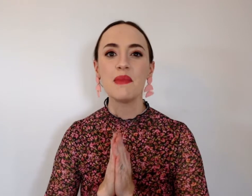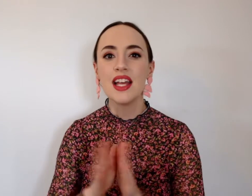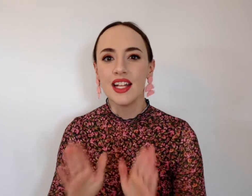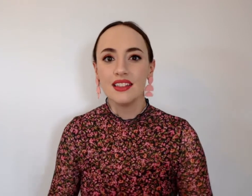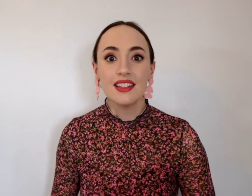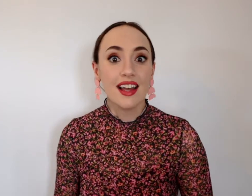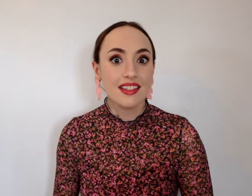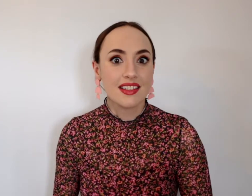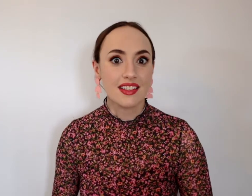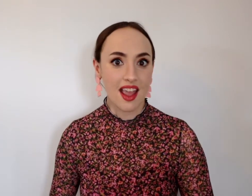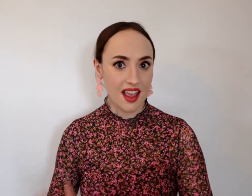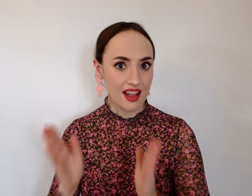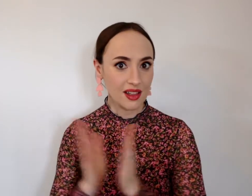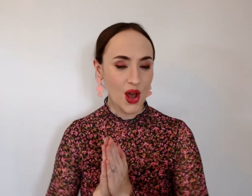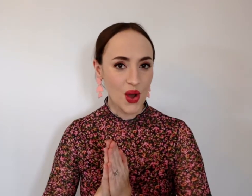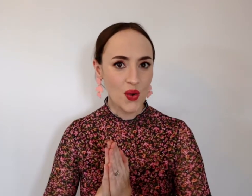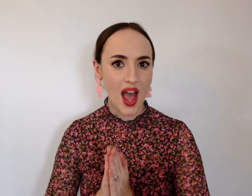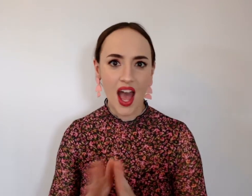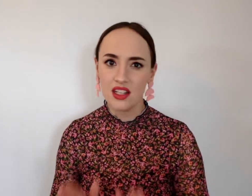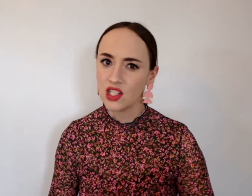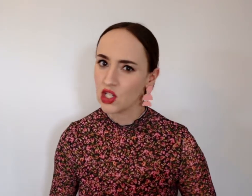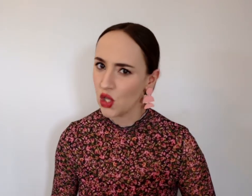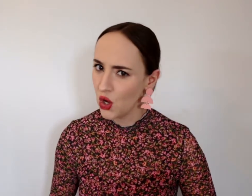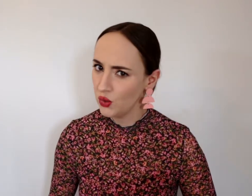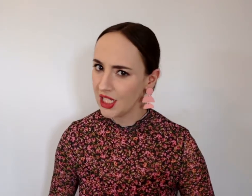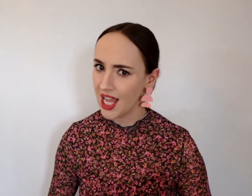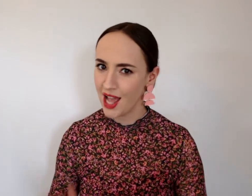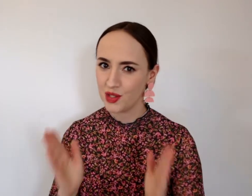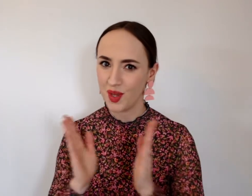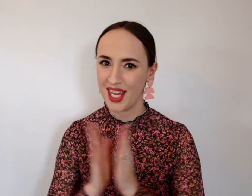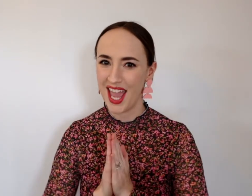Let's say hello as slowly as we can!